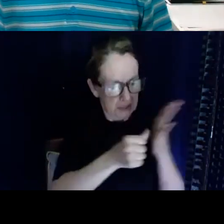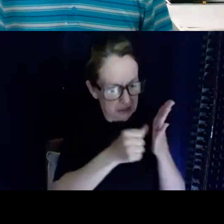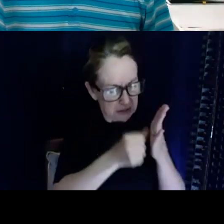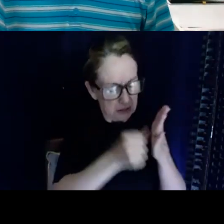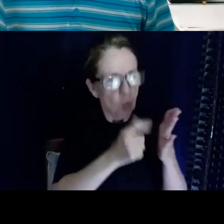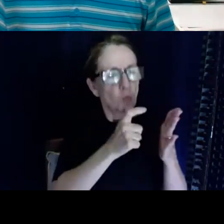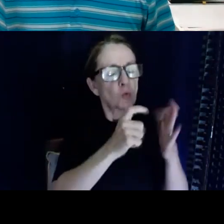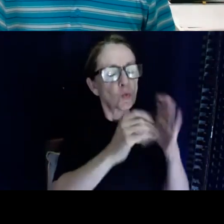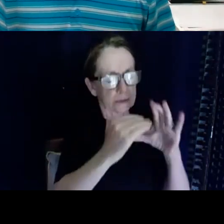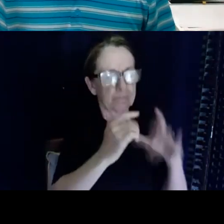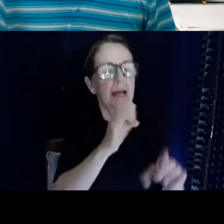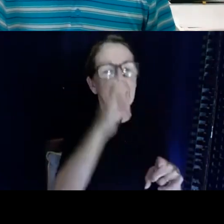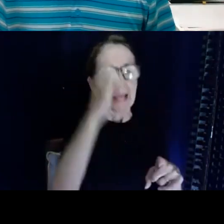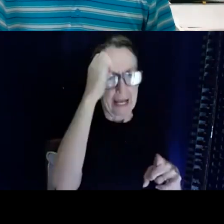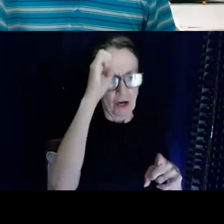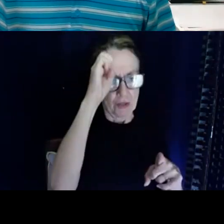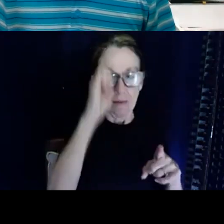I THOUGHT SHE SENT ME THE MINUTES THAT SHE WROTE.